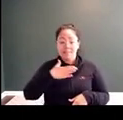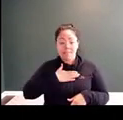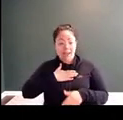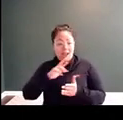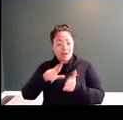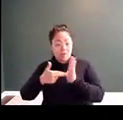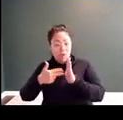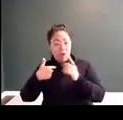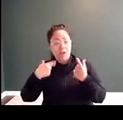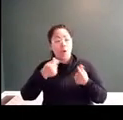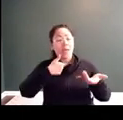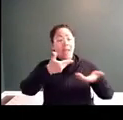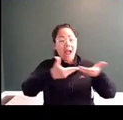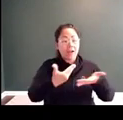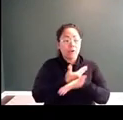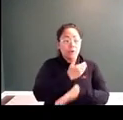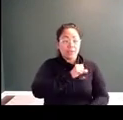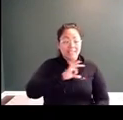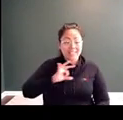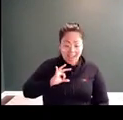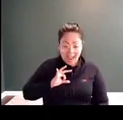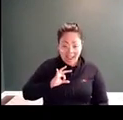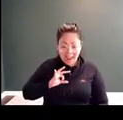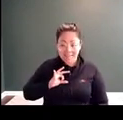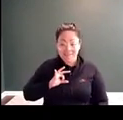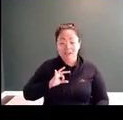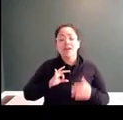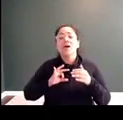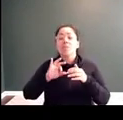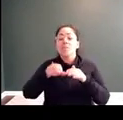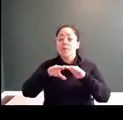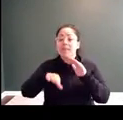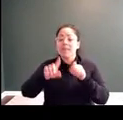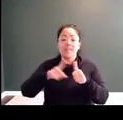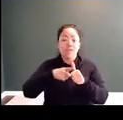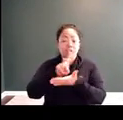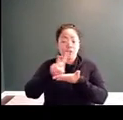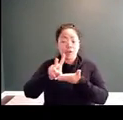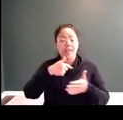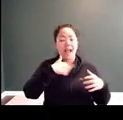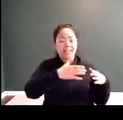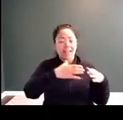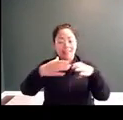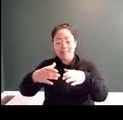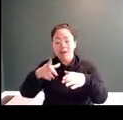is when we hire a new staff member at LUNA, within their first two weeks in the office, I take them out to lunch with another team member